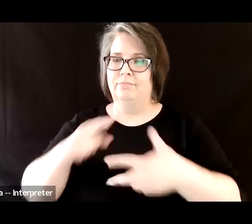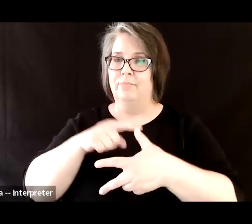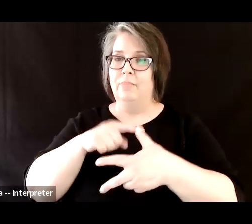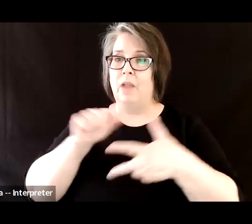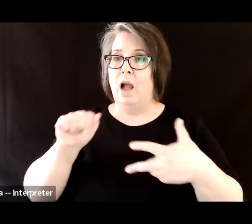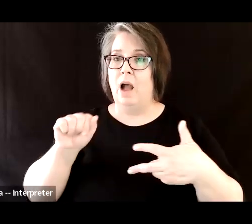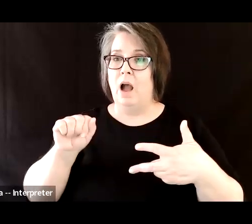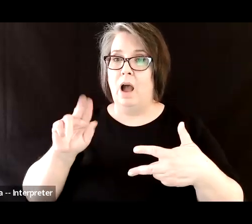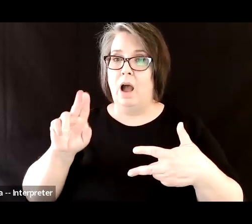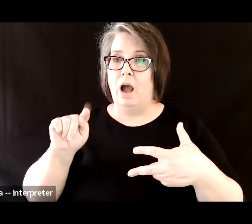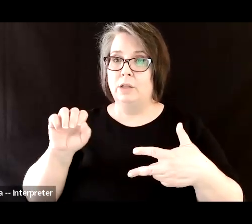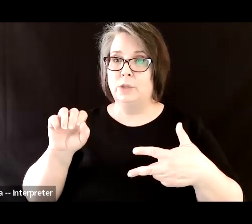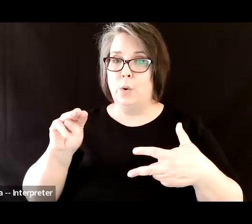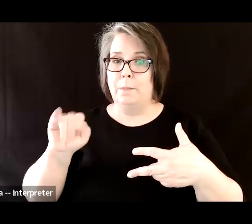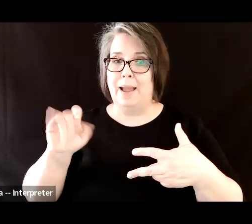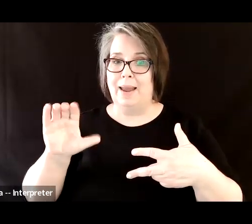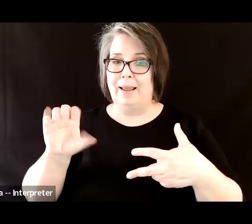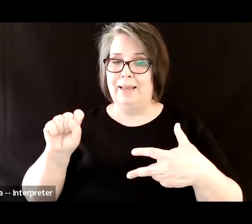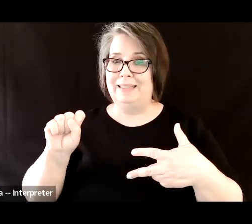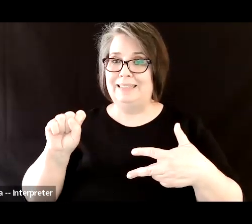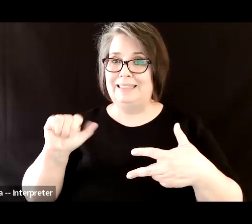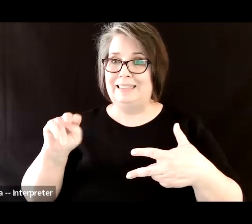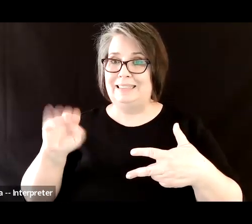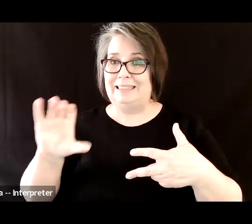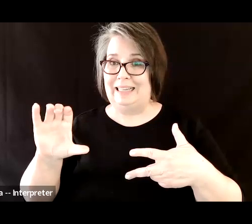technologies, 3Play Media, and Verbit.